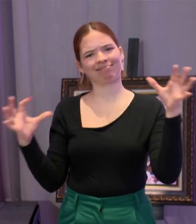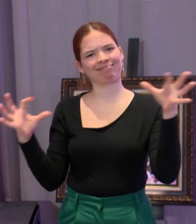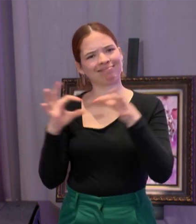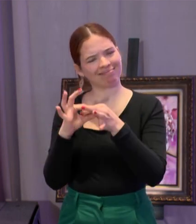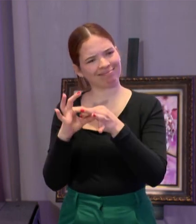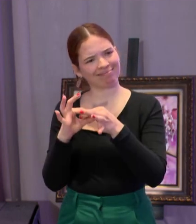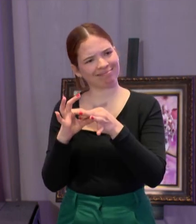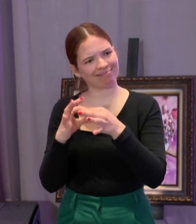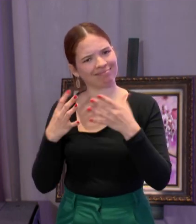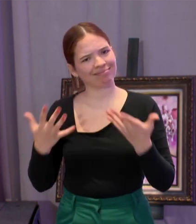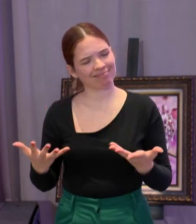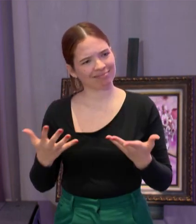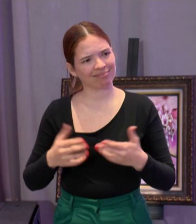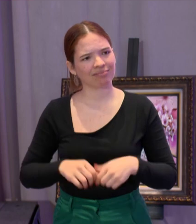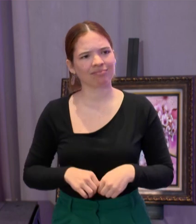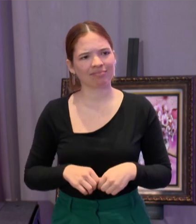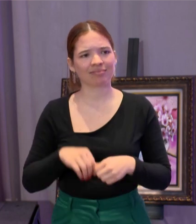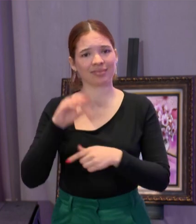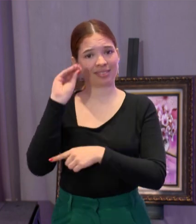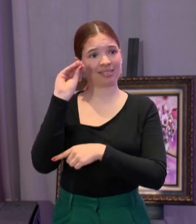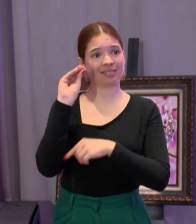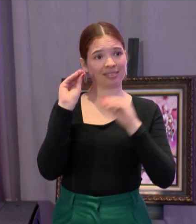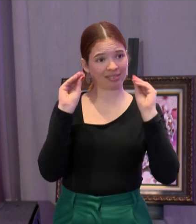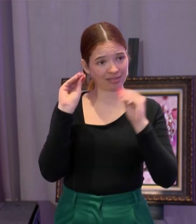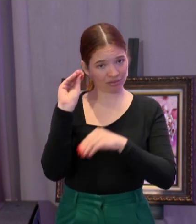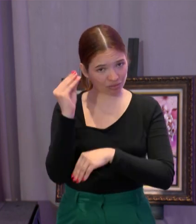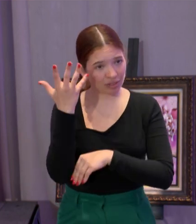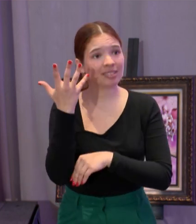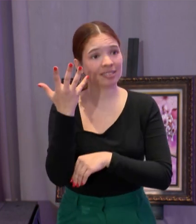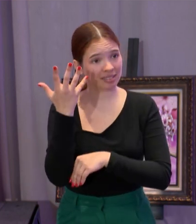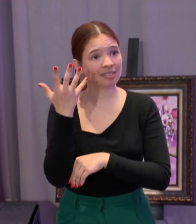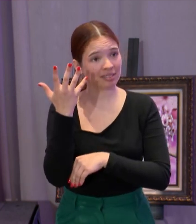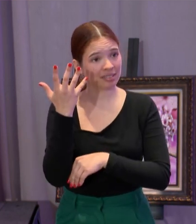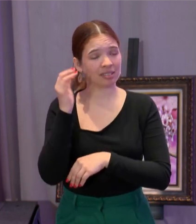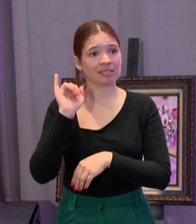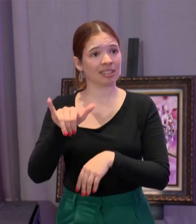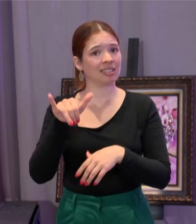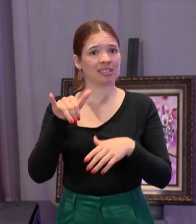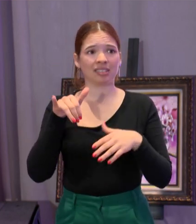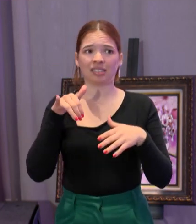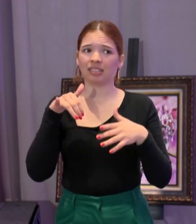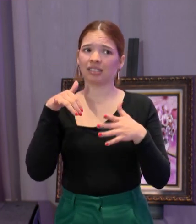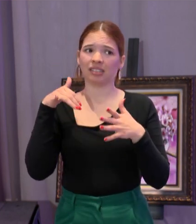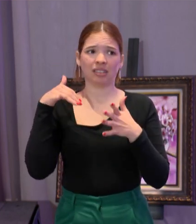SAKURA HAS BEEN THE BLOSSOMING TREE IN JAPAN FOR OVER A MILLENNIUM AFTER TAKING OVER THE